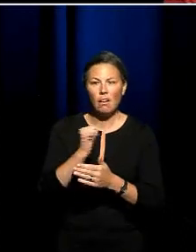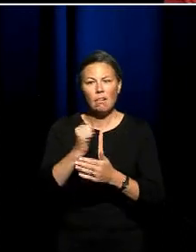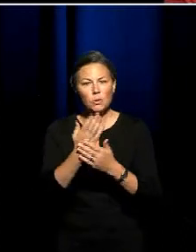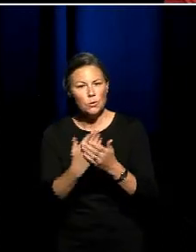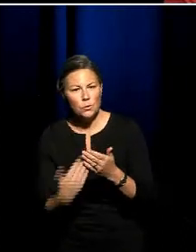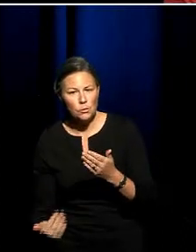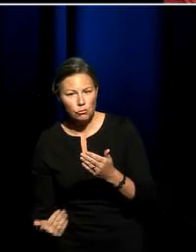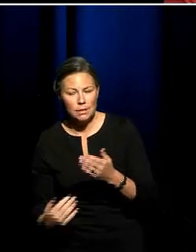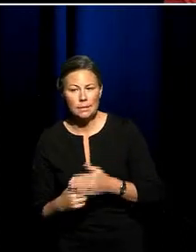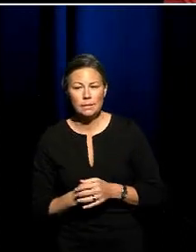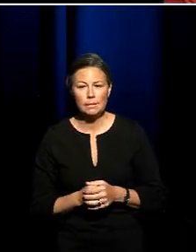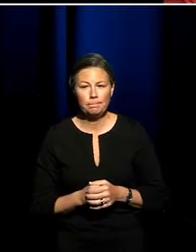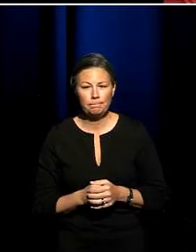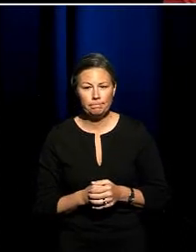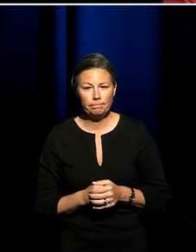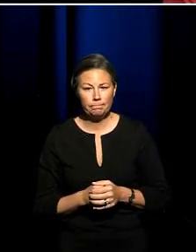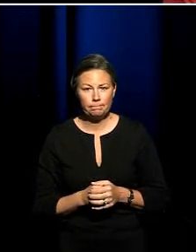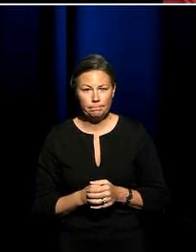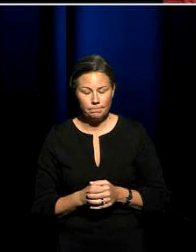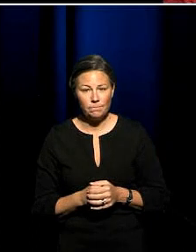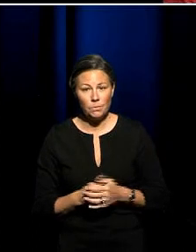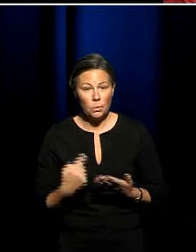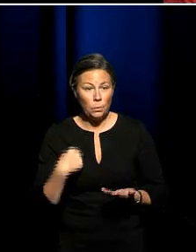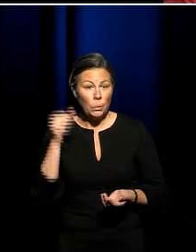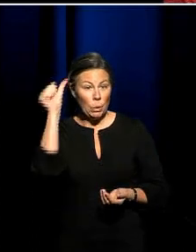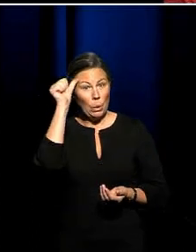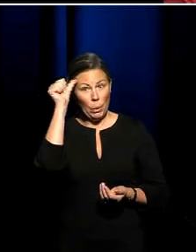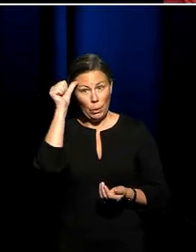experiences of people with disability are, in the language of the Terms of